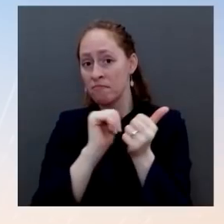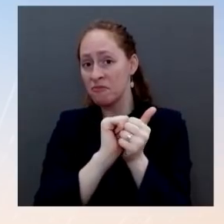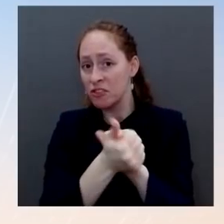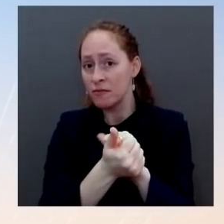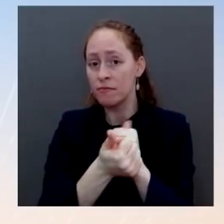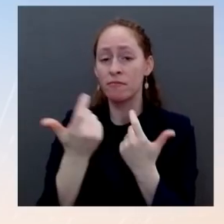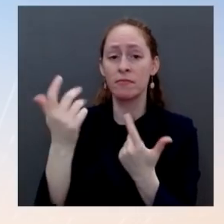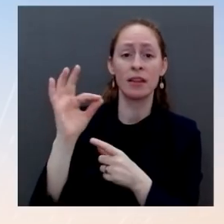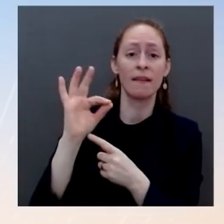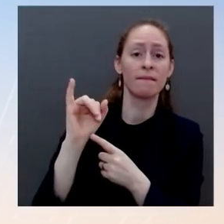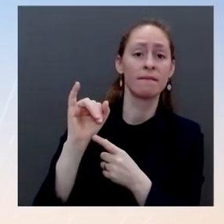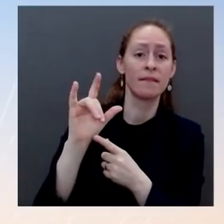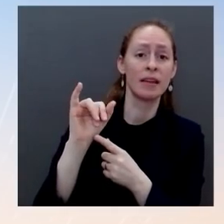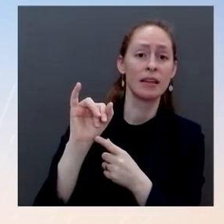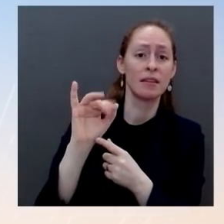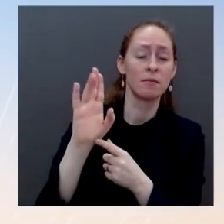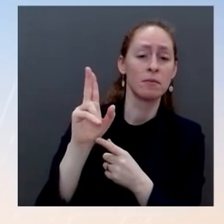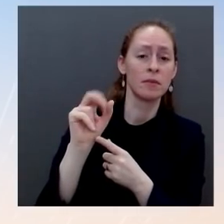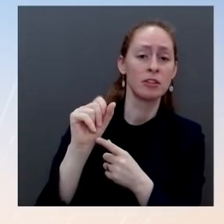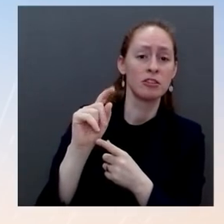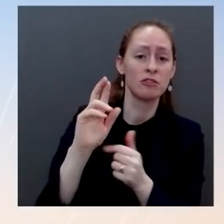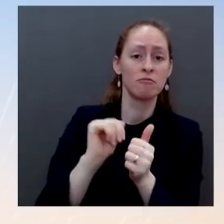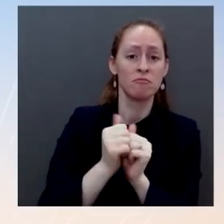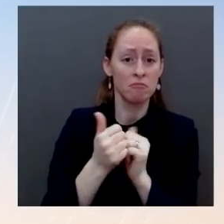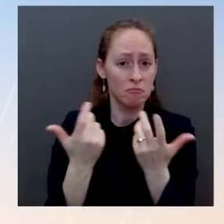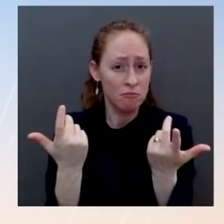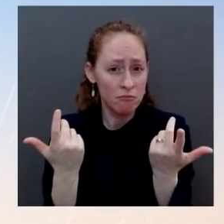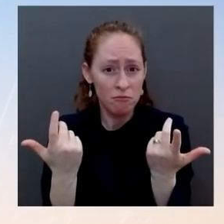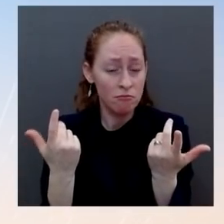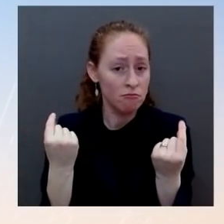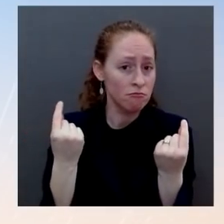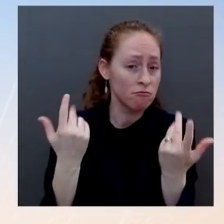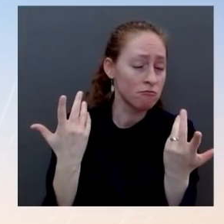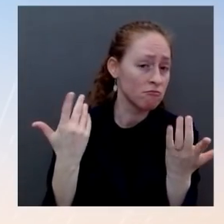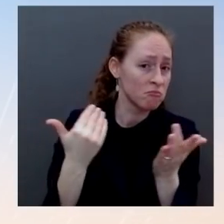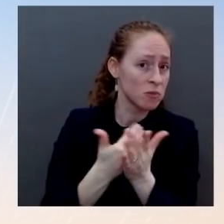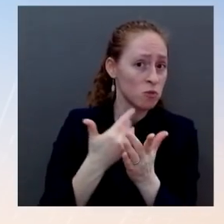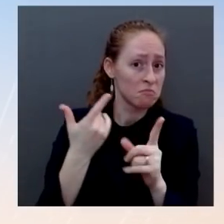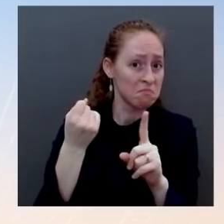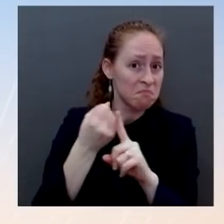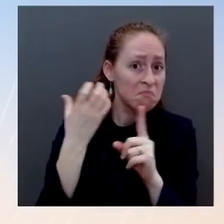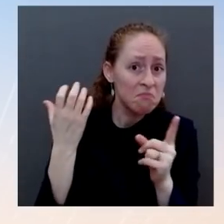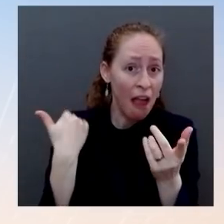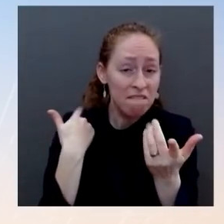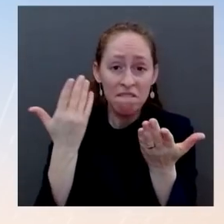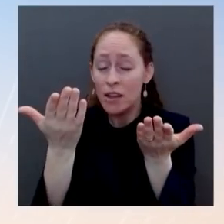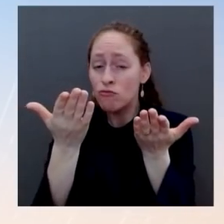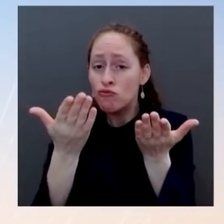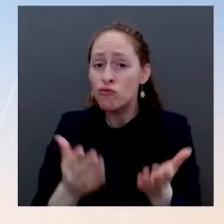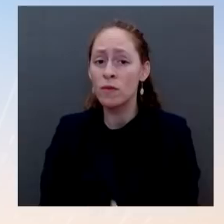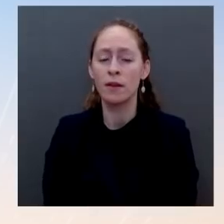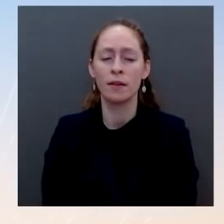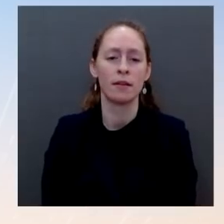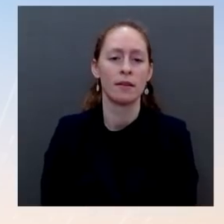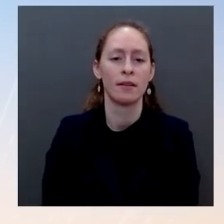Ms. Psaki: I don't have any more to preview the speech, but I expect he will continue to talk about what he's willing to support and do,